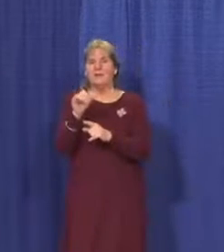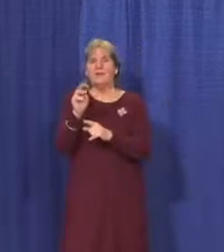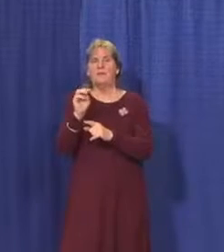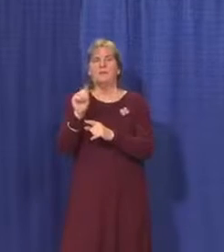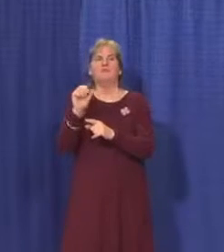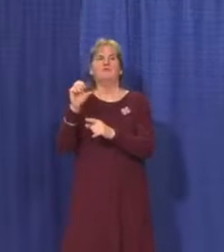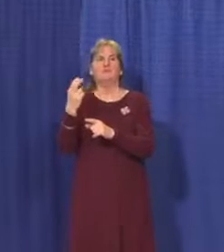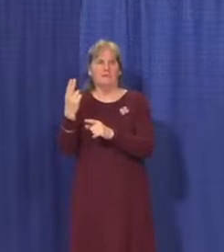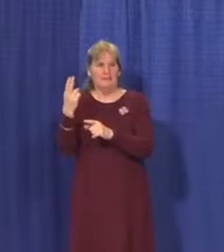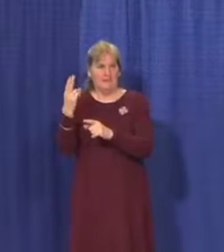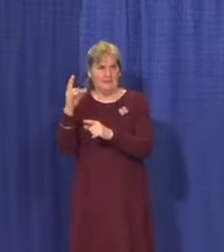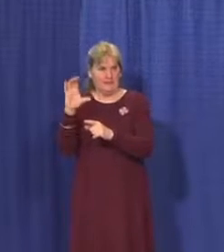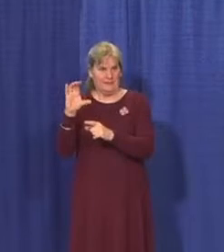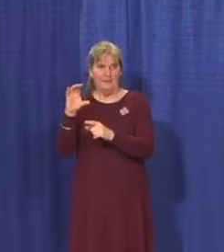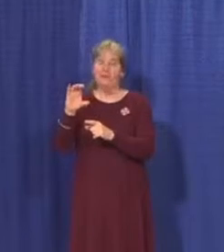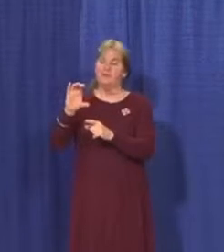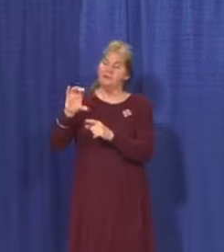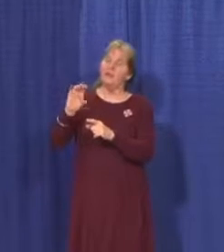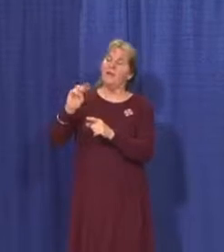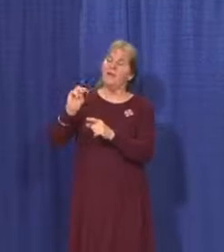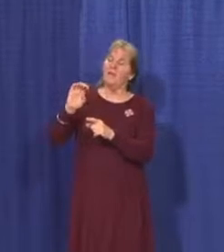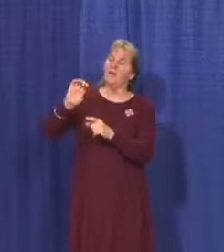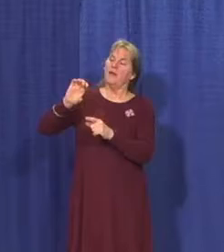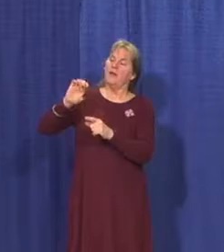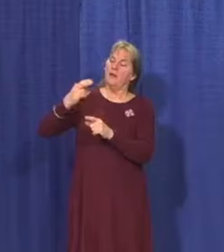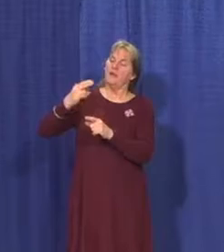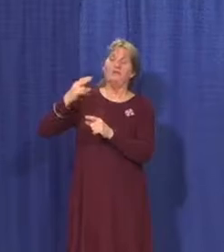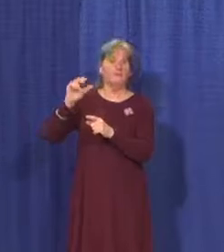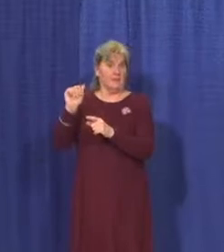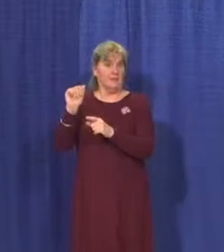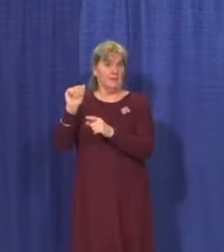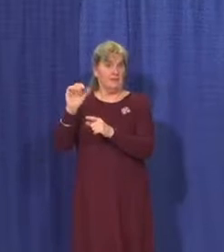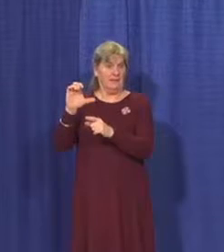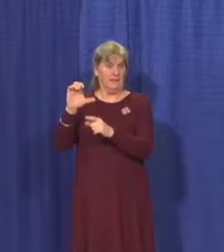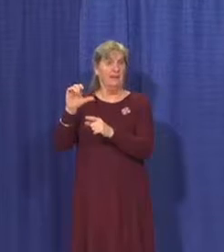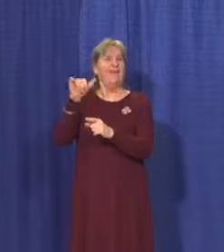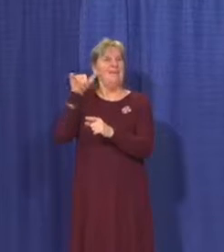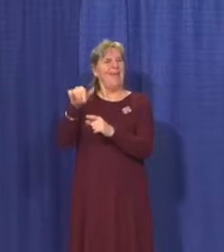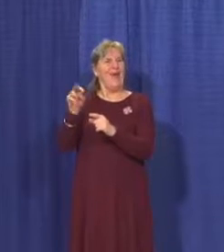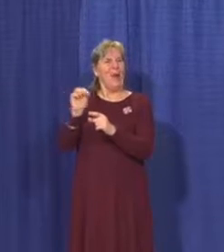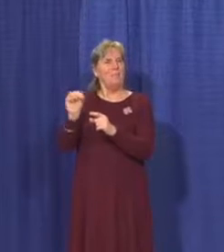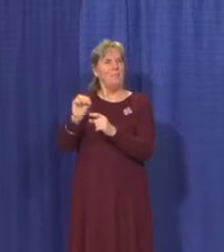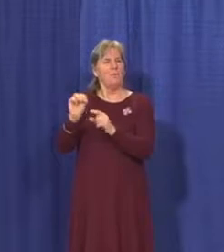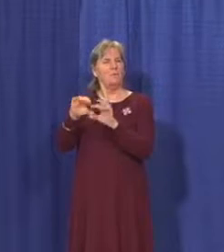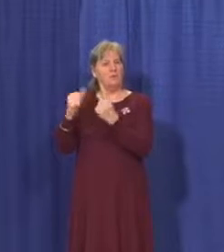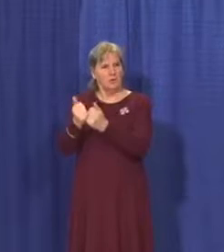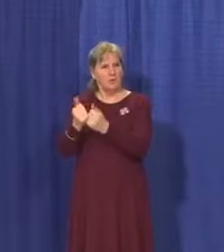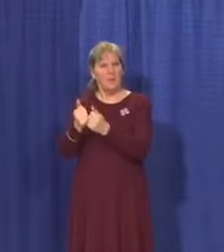directly by CMHC their projects submitted by indigenous governments and organizations,